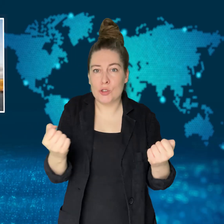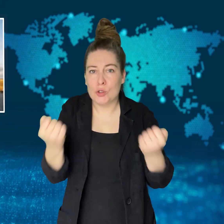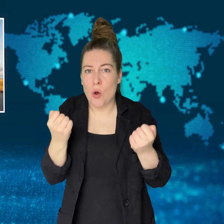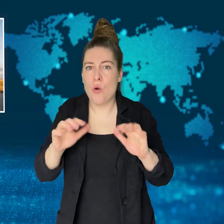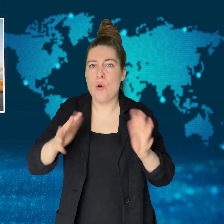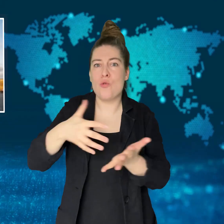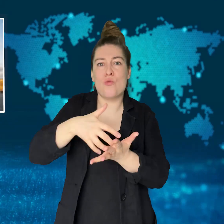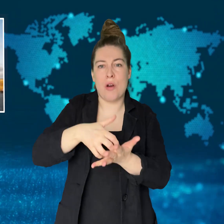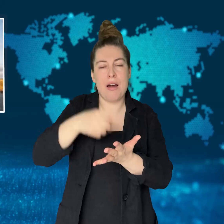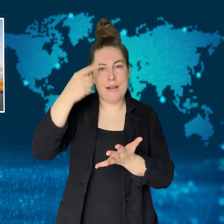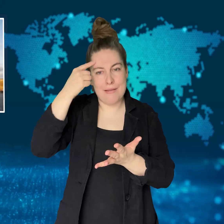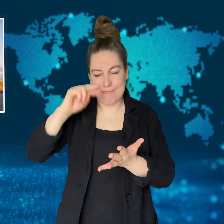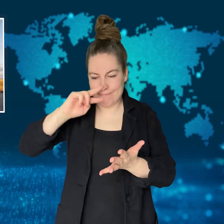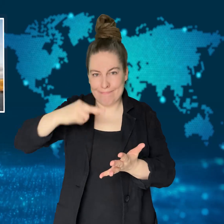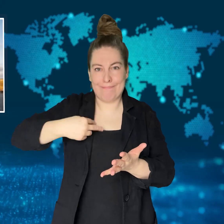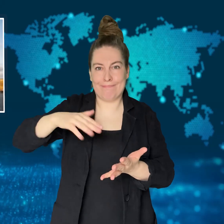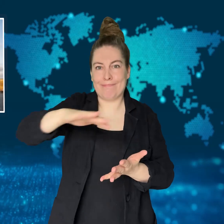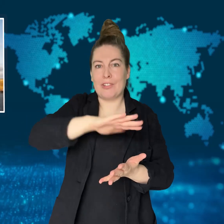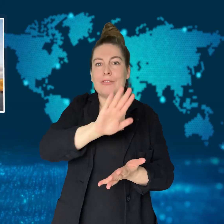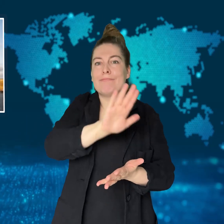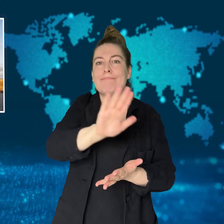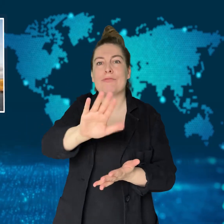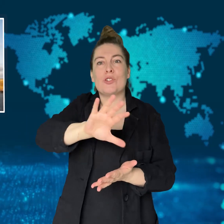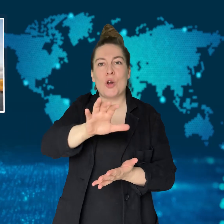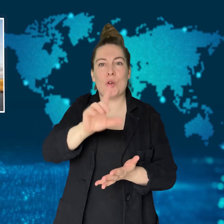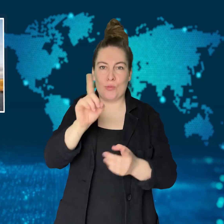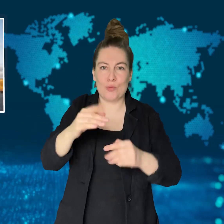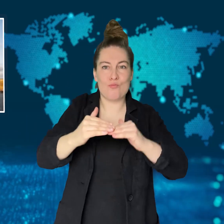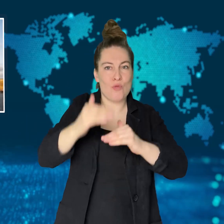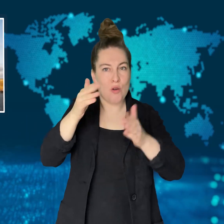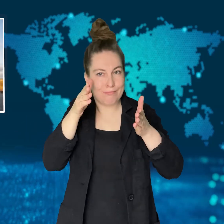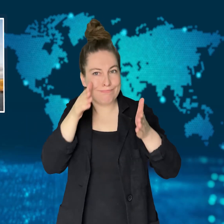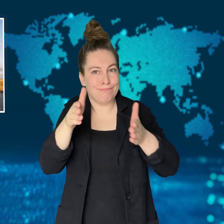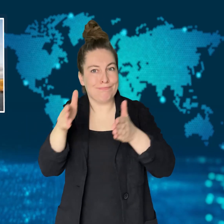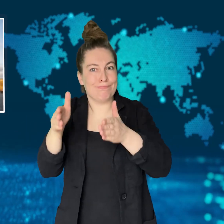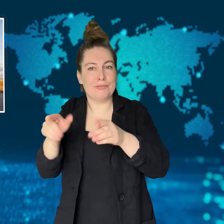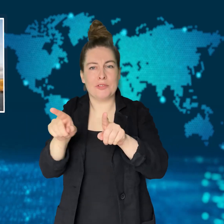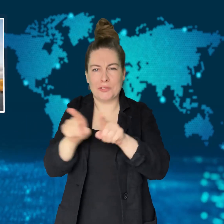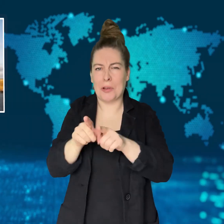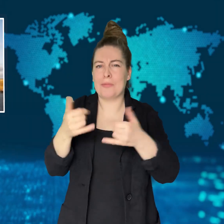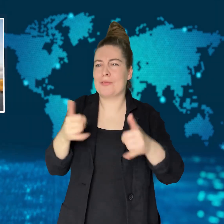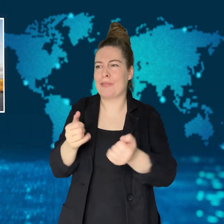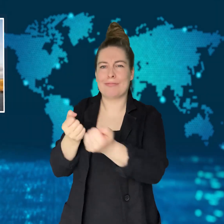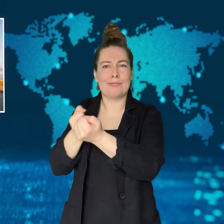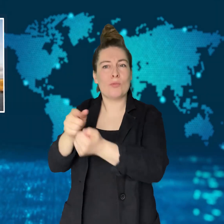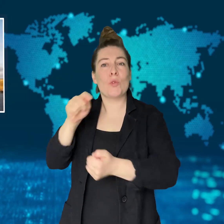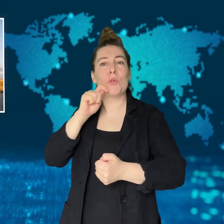to defend themselves. A report by Germany's Parliamentary